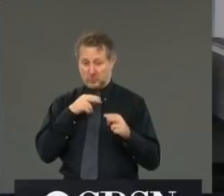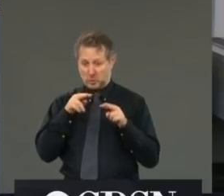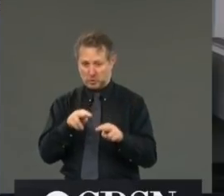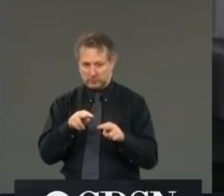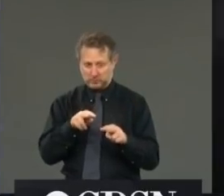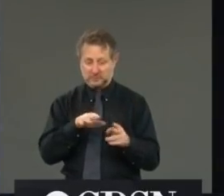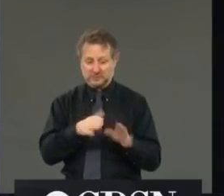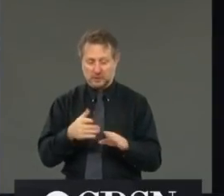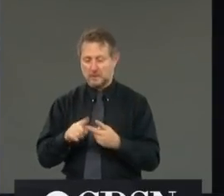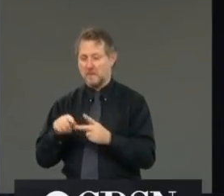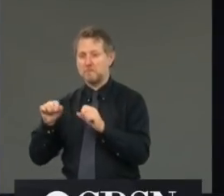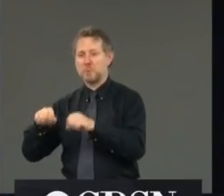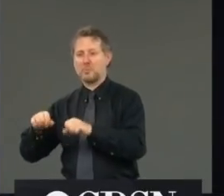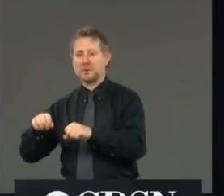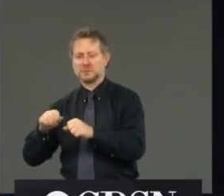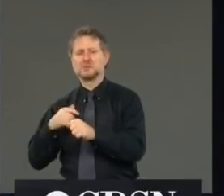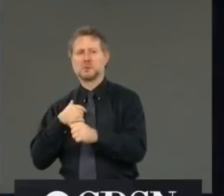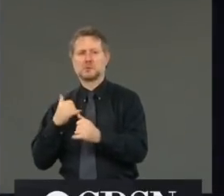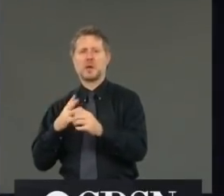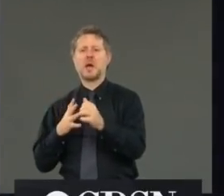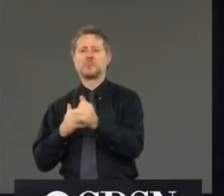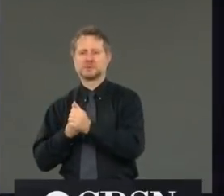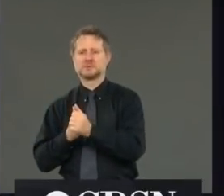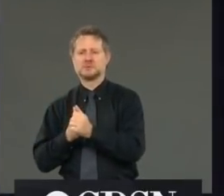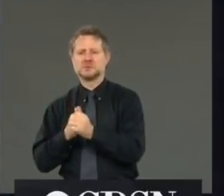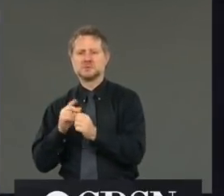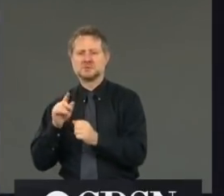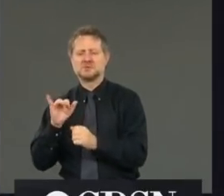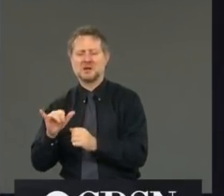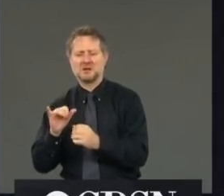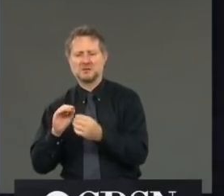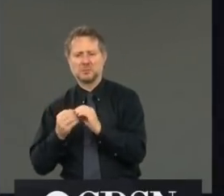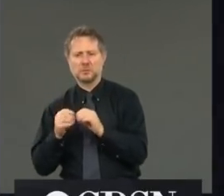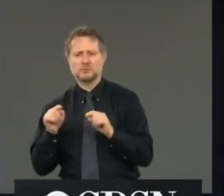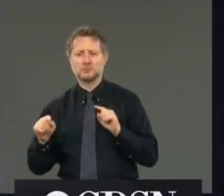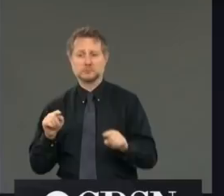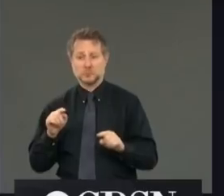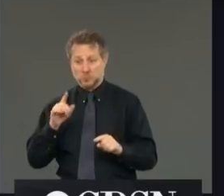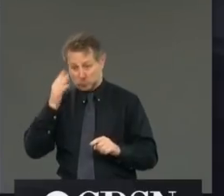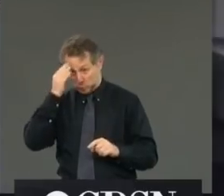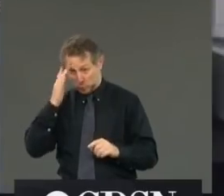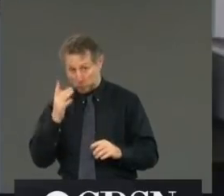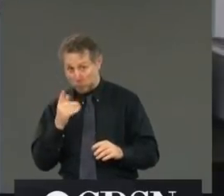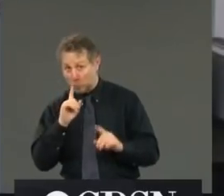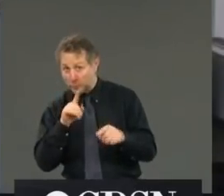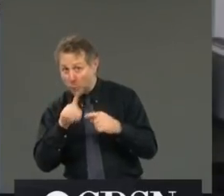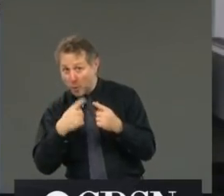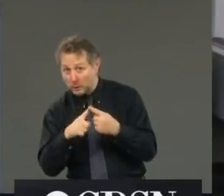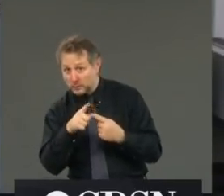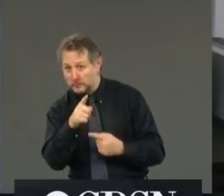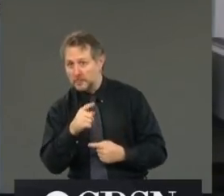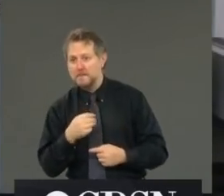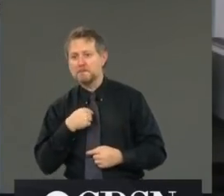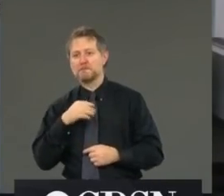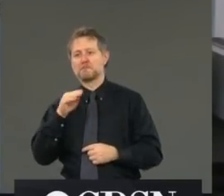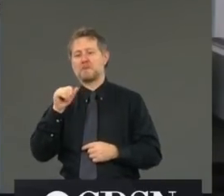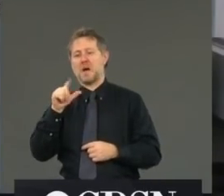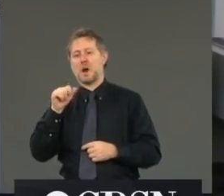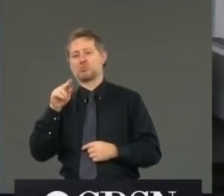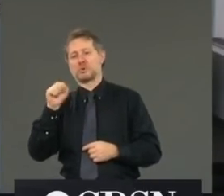21,000 DEATHS. WHEN IS THE STATE GOING TO INCLUDE -- WE HAVE BEEN LOOKING AT THE CONFIRMED AND PROBABLE DEATHS